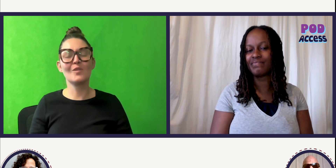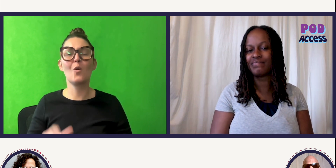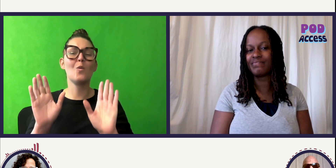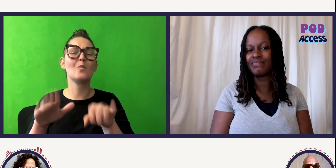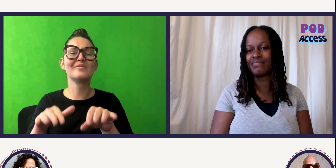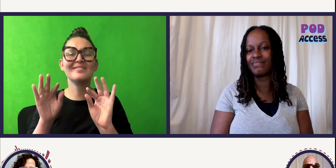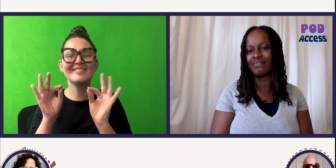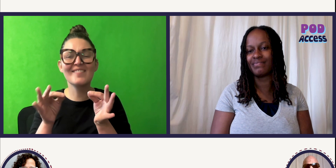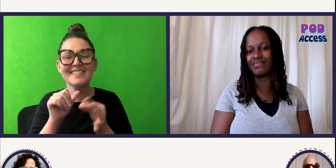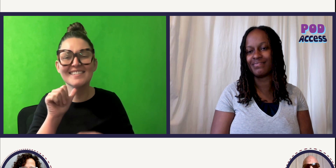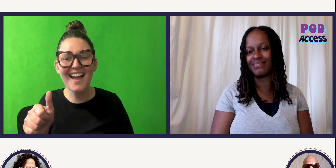Oh, definitely not!